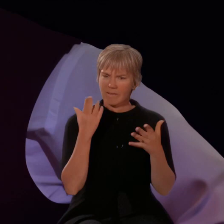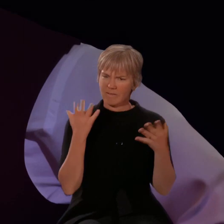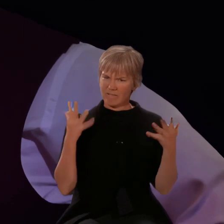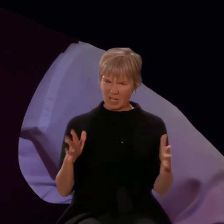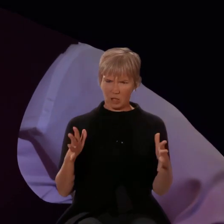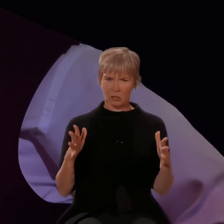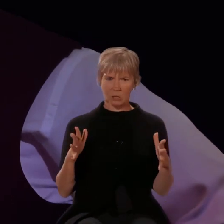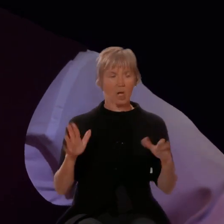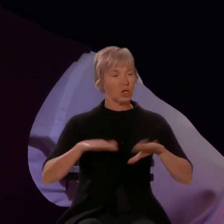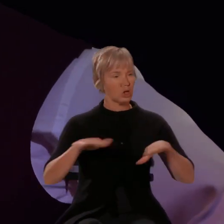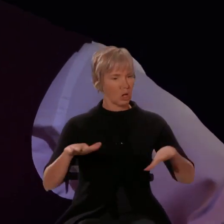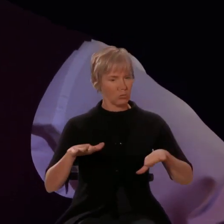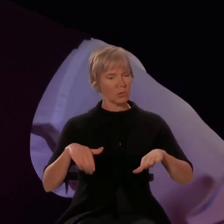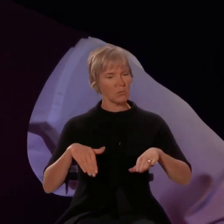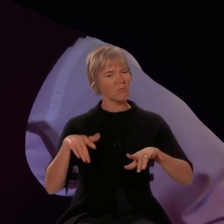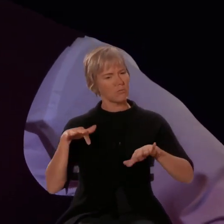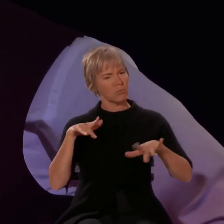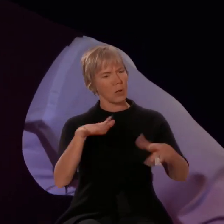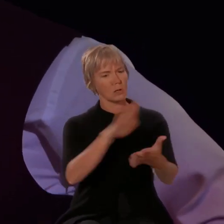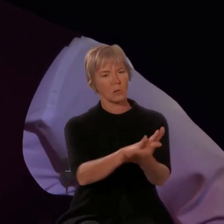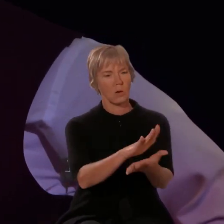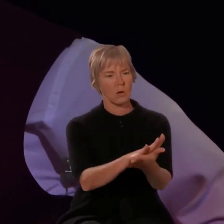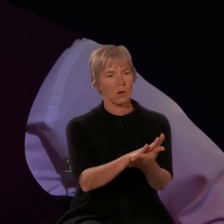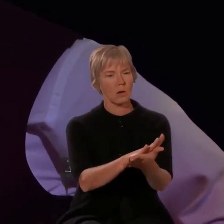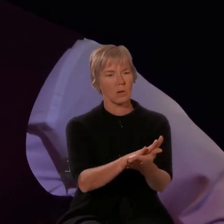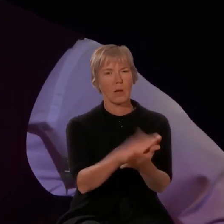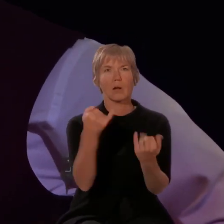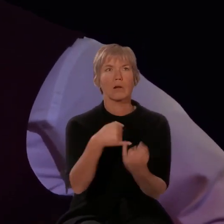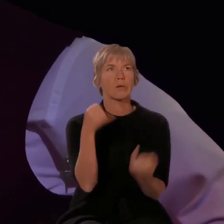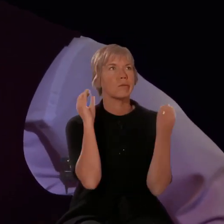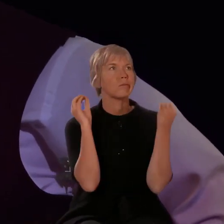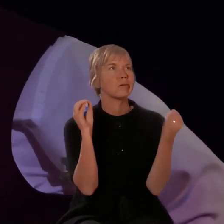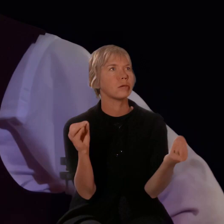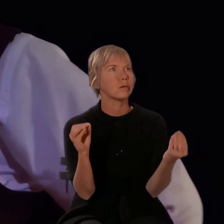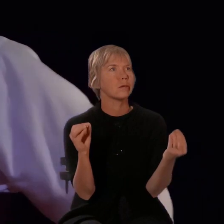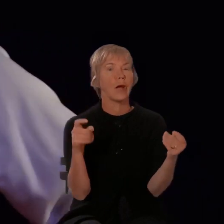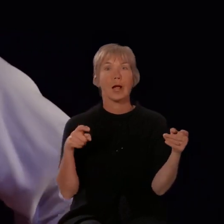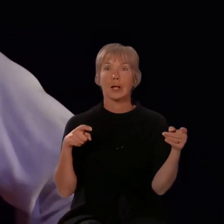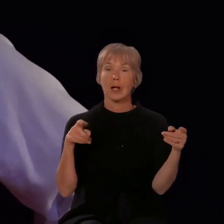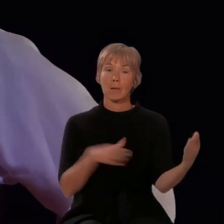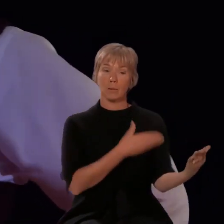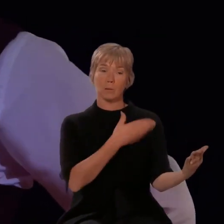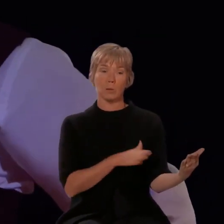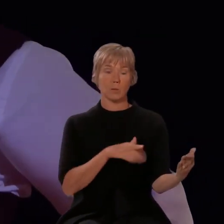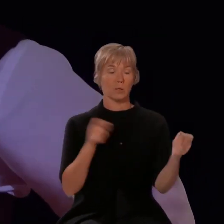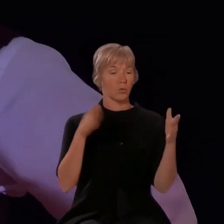no school master. No director for the church choir. All that was found was Ichabod's horse,